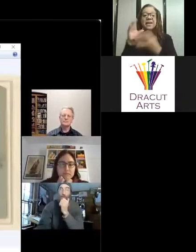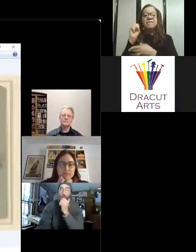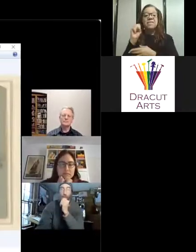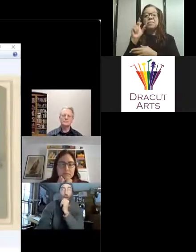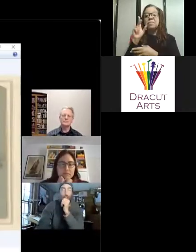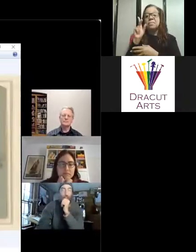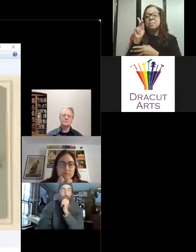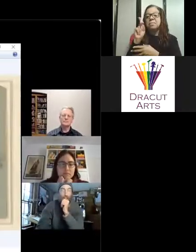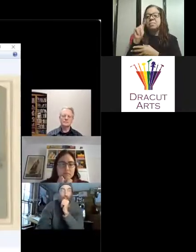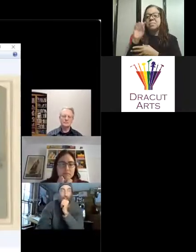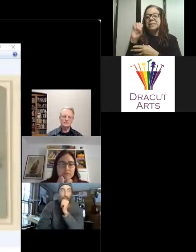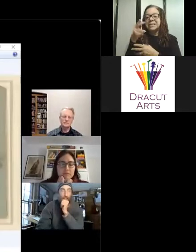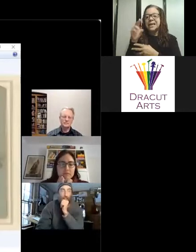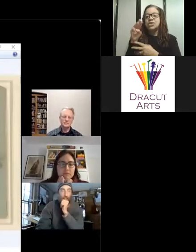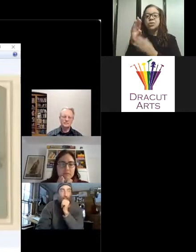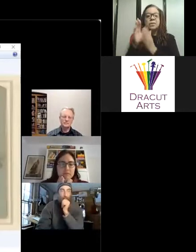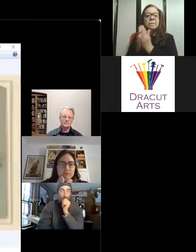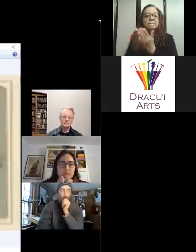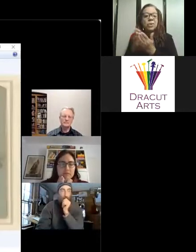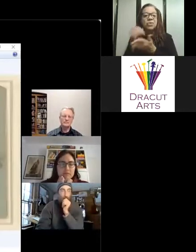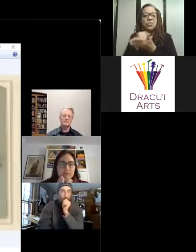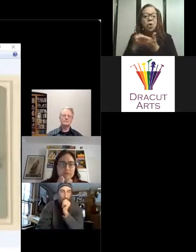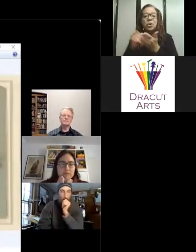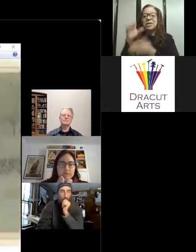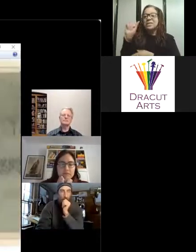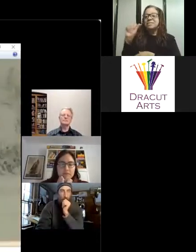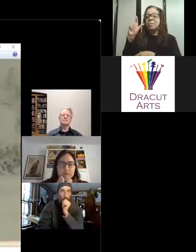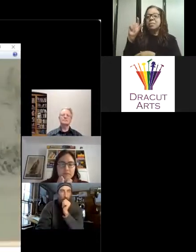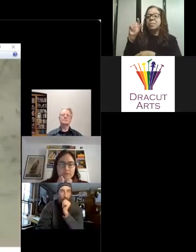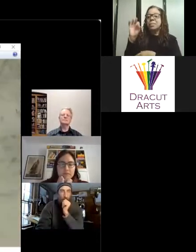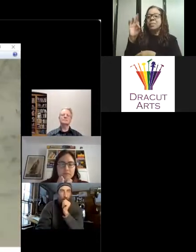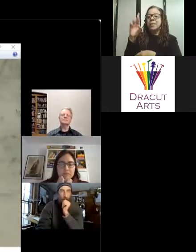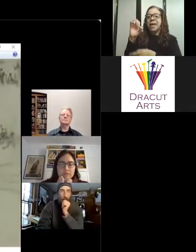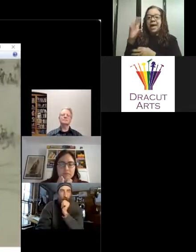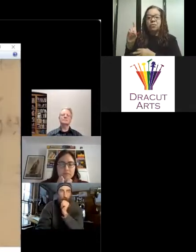who, who actually sketched this, this sketch he called um, Bernie Awaiting